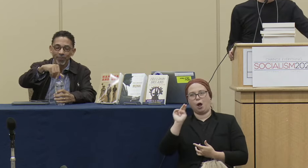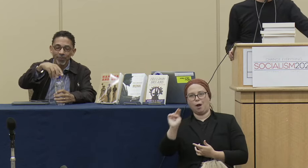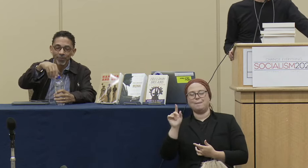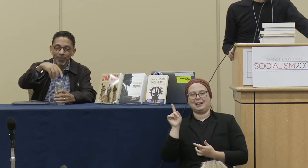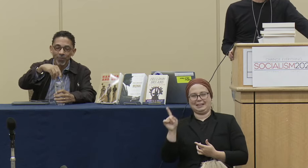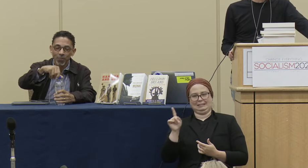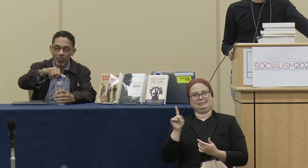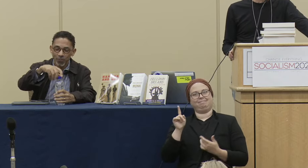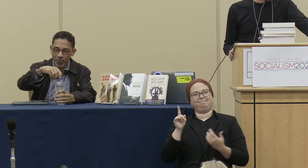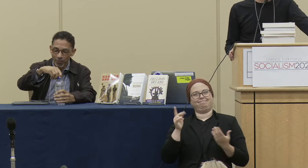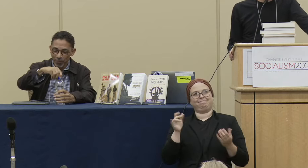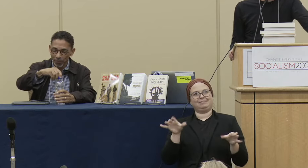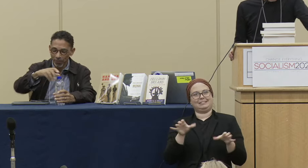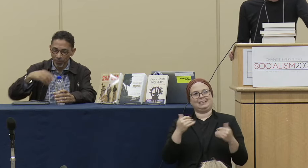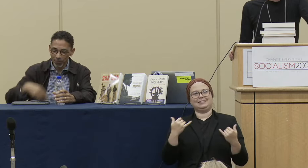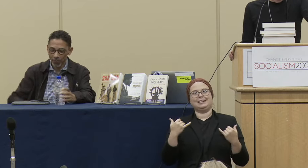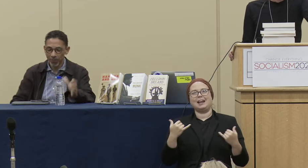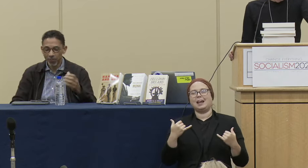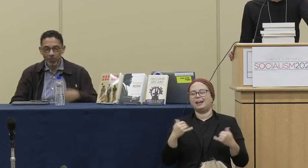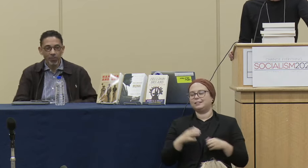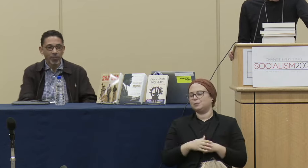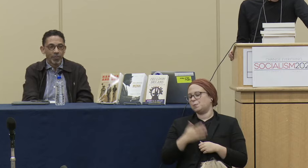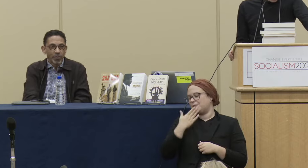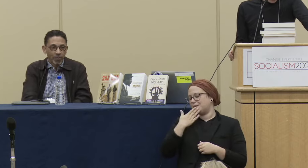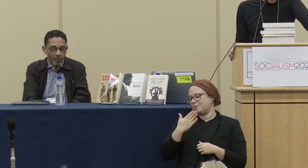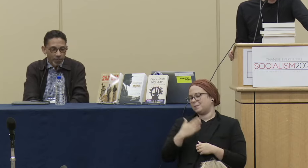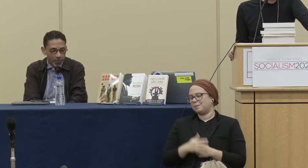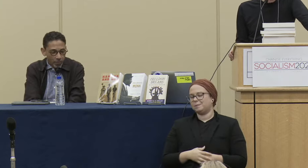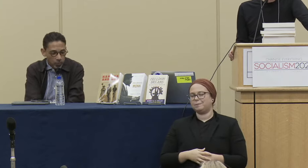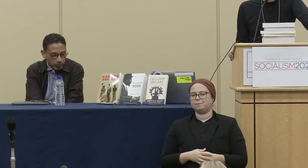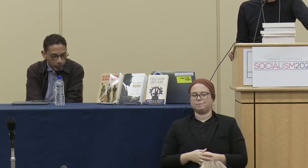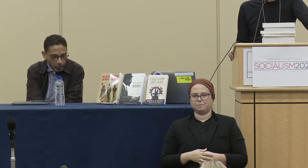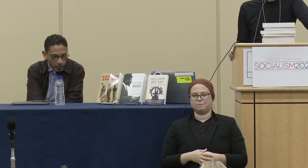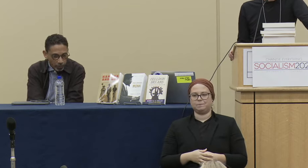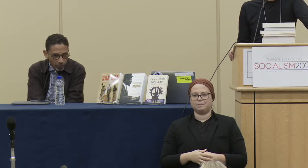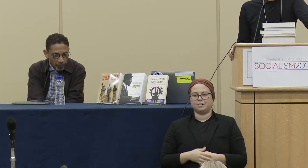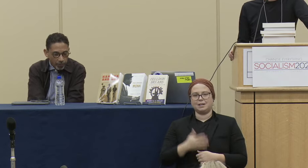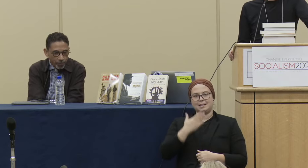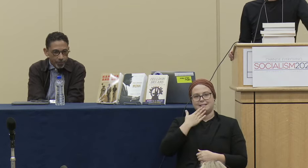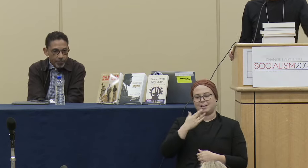has done today . I also want to point out. So, thank you for